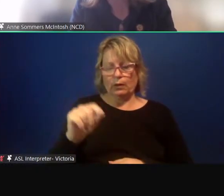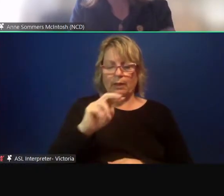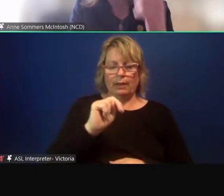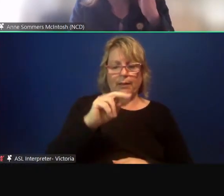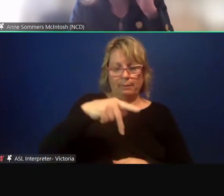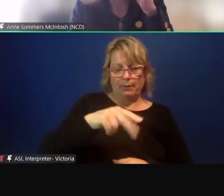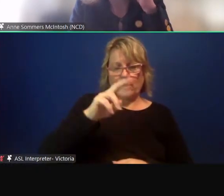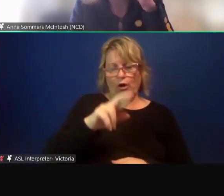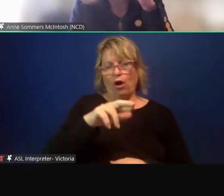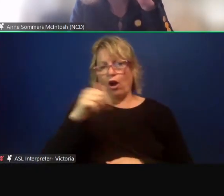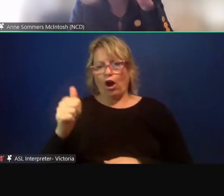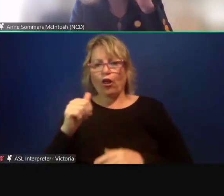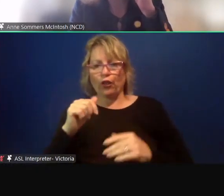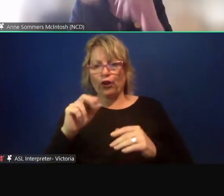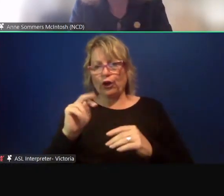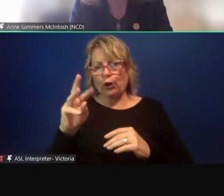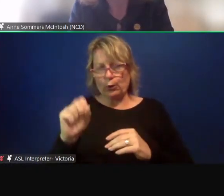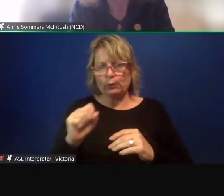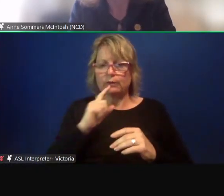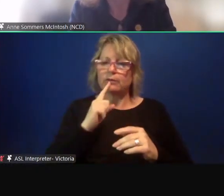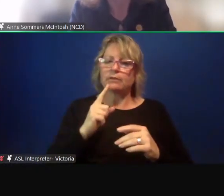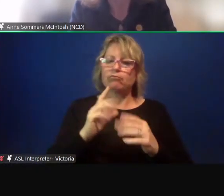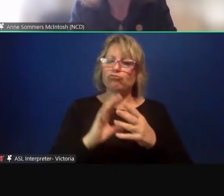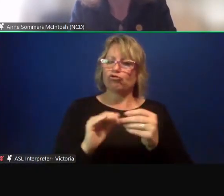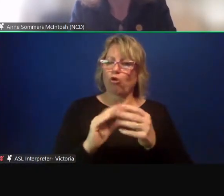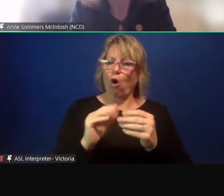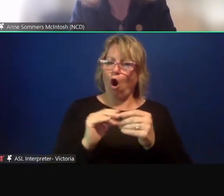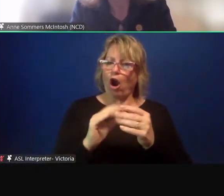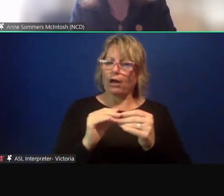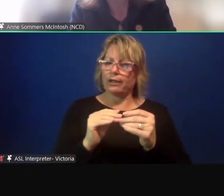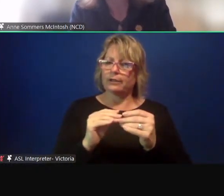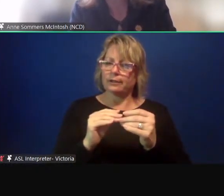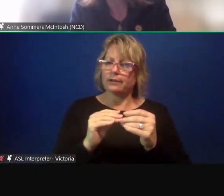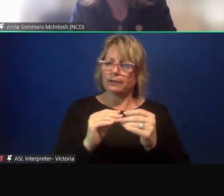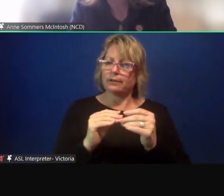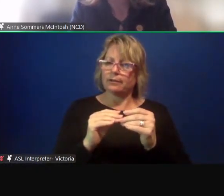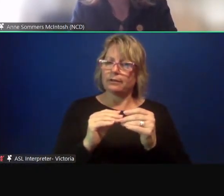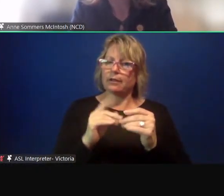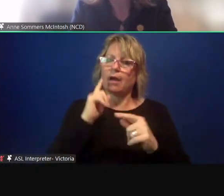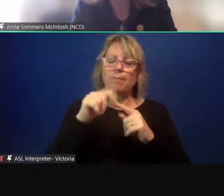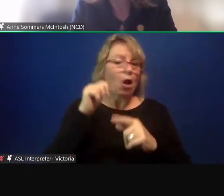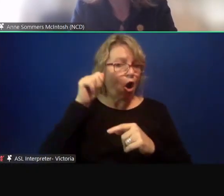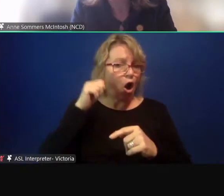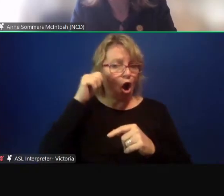news outlets started to cover a story about an audio recording that had emerged, and been given